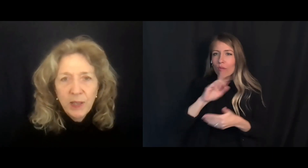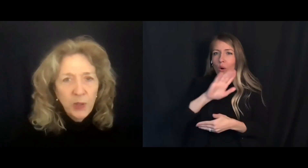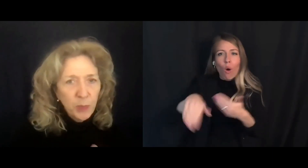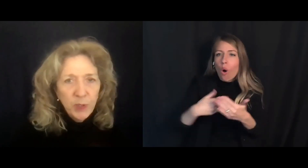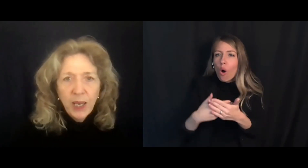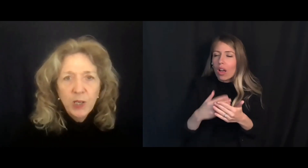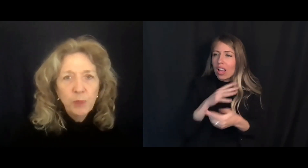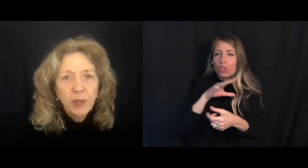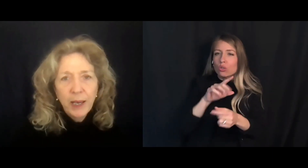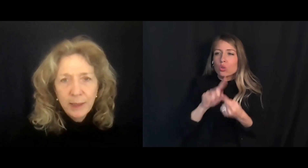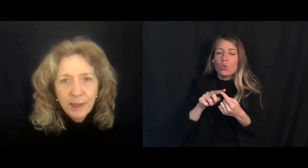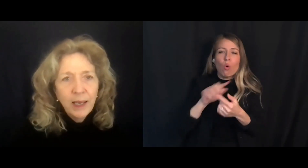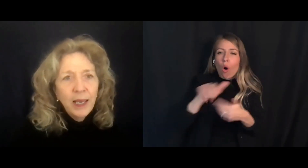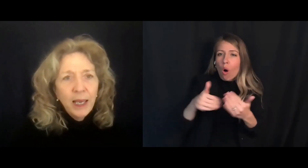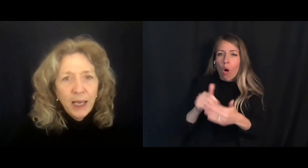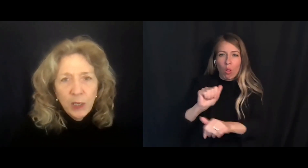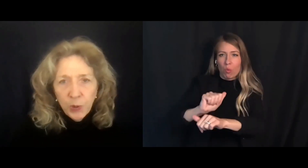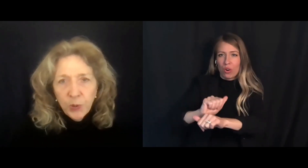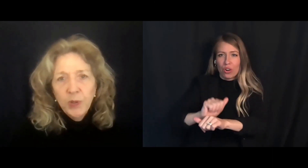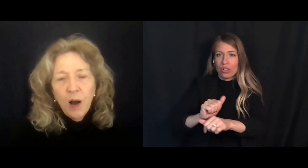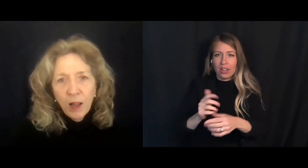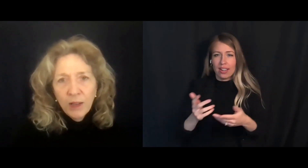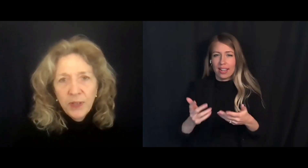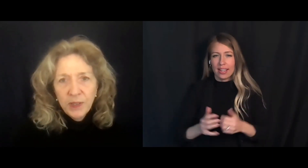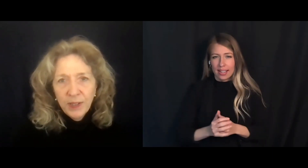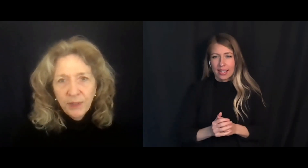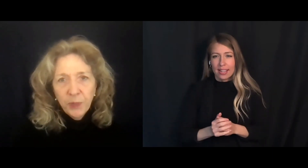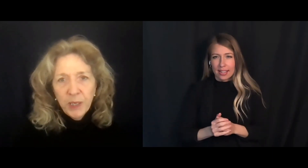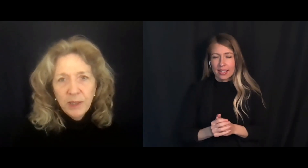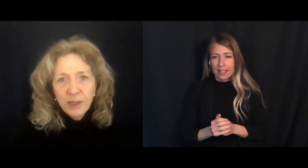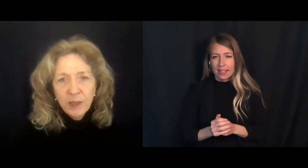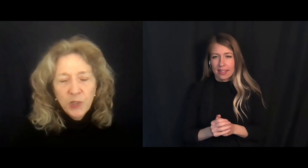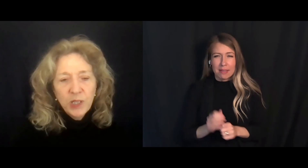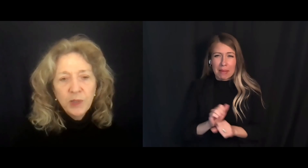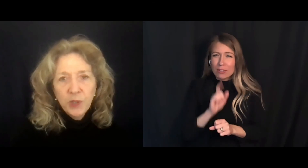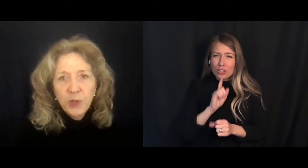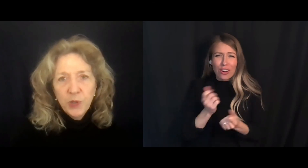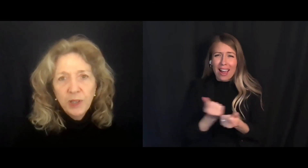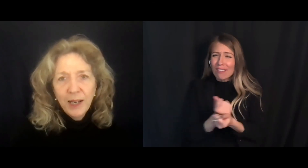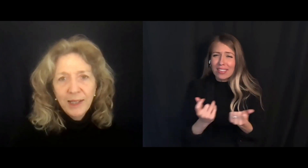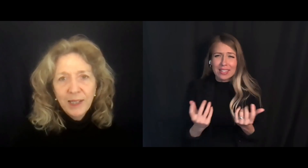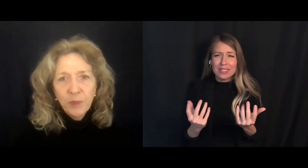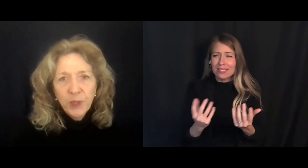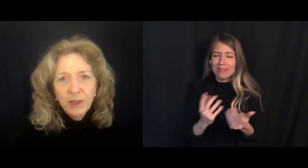that their communication plans include all of these different pieces, and just institutionalized input